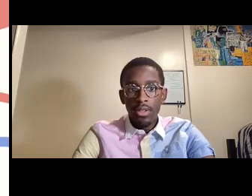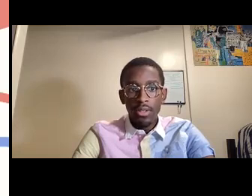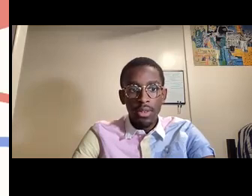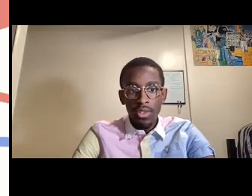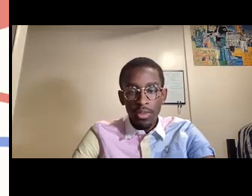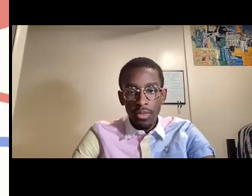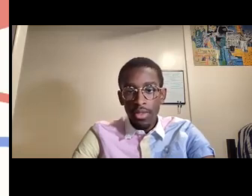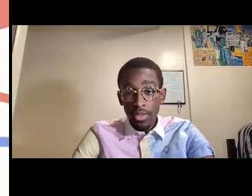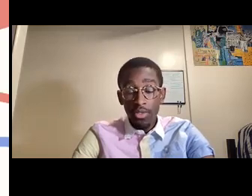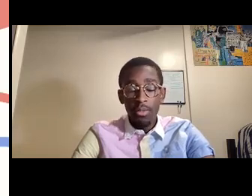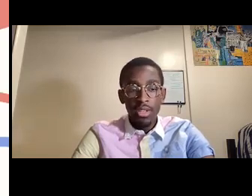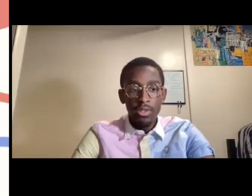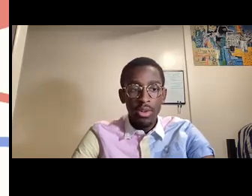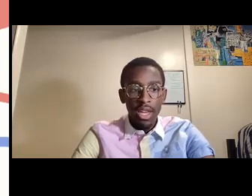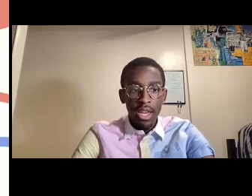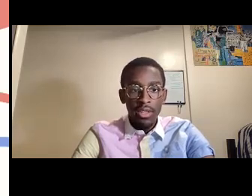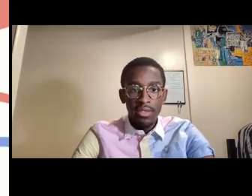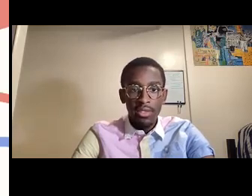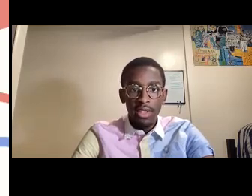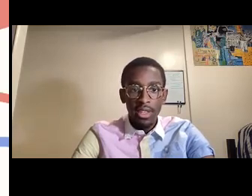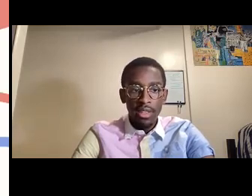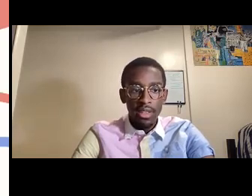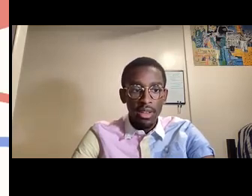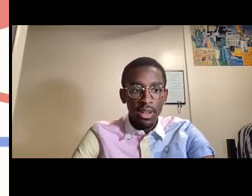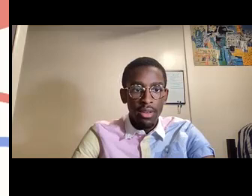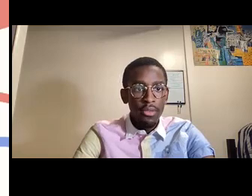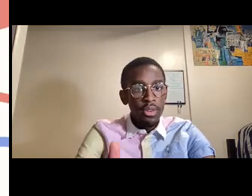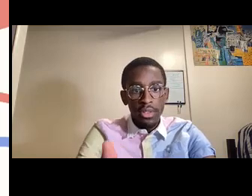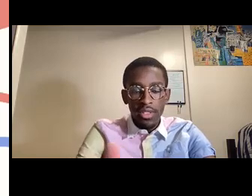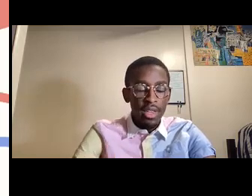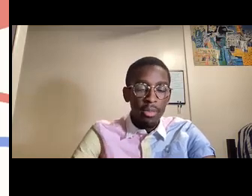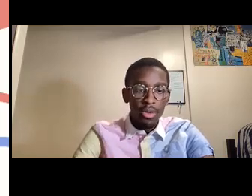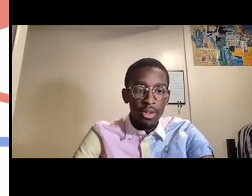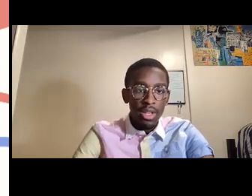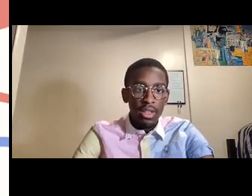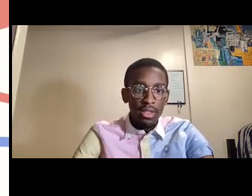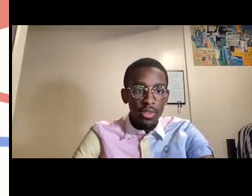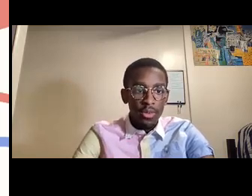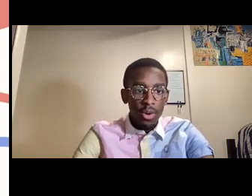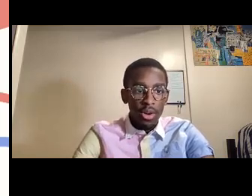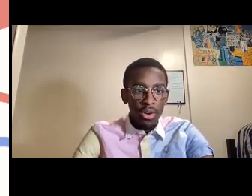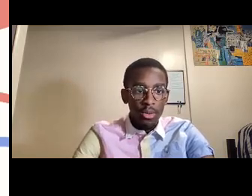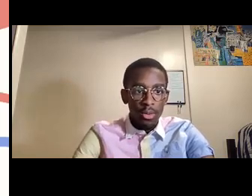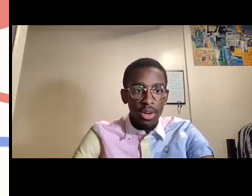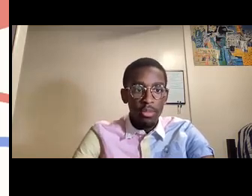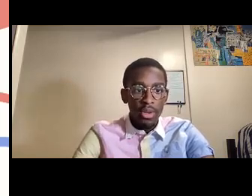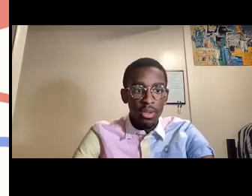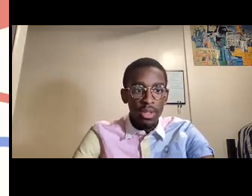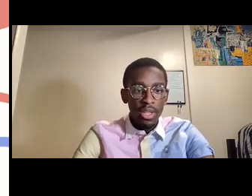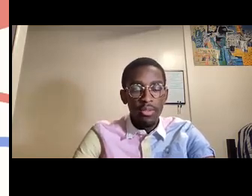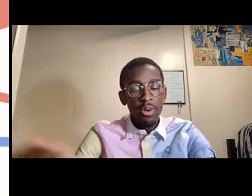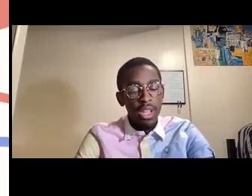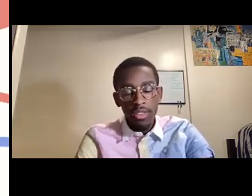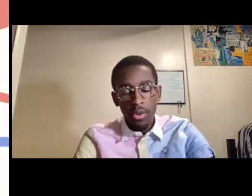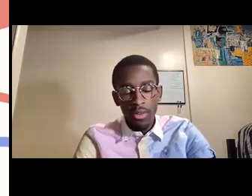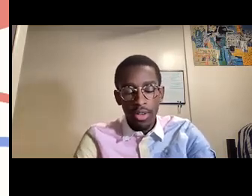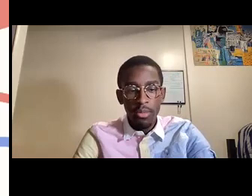you know discriminatory acts and for example this uh one bill even though it has more of a